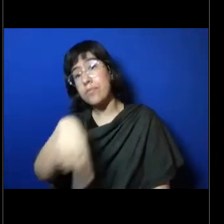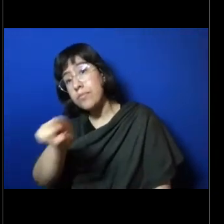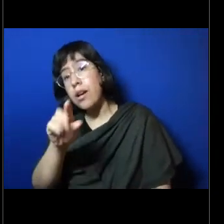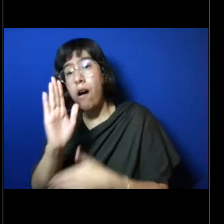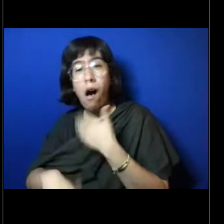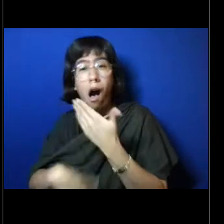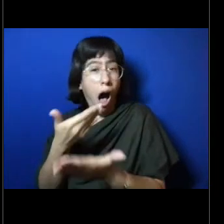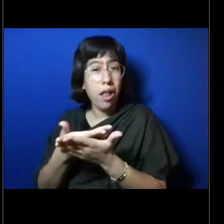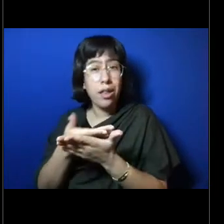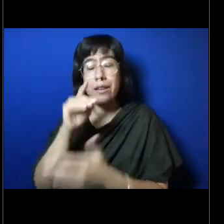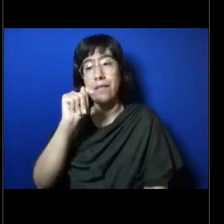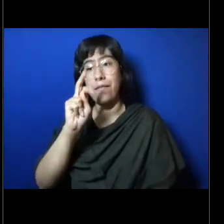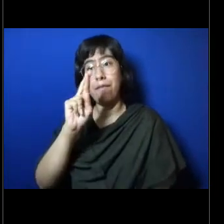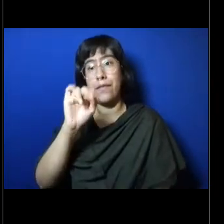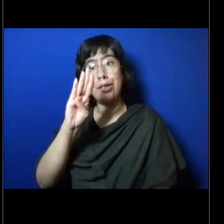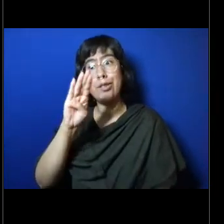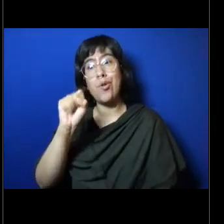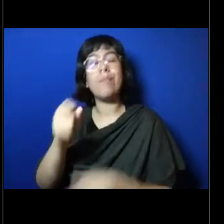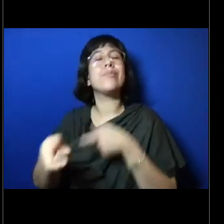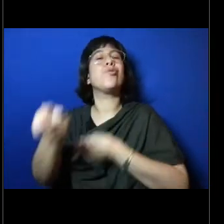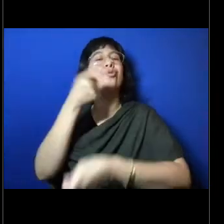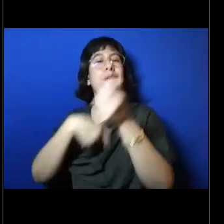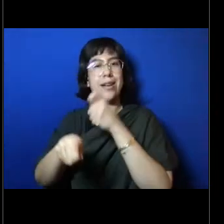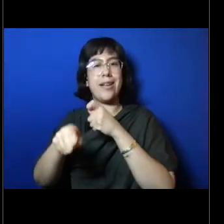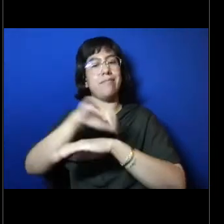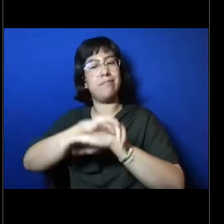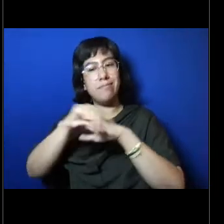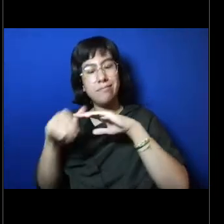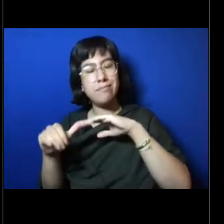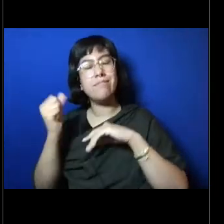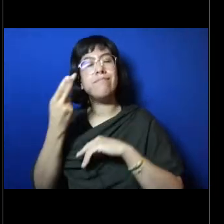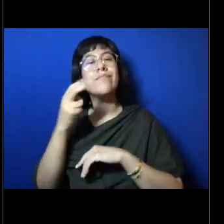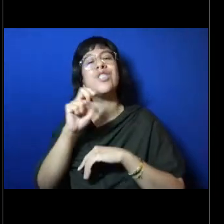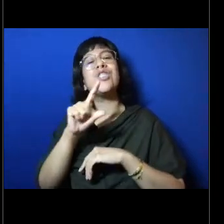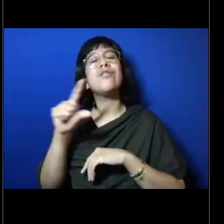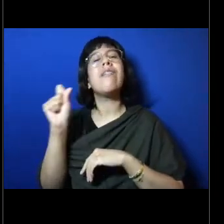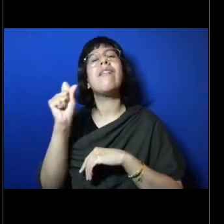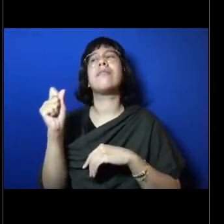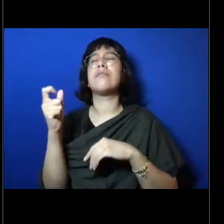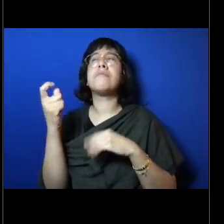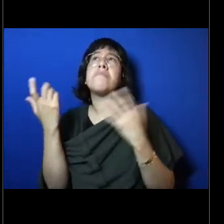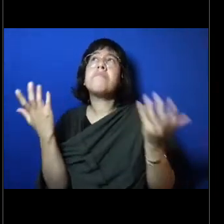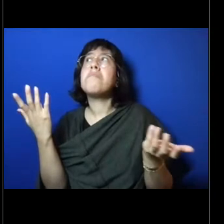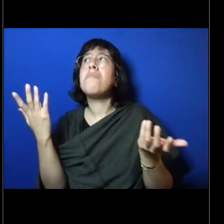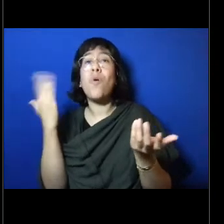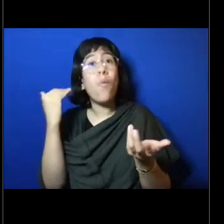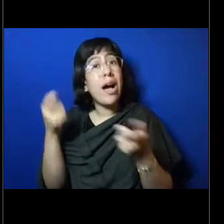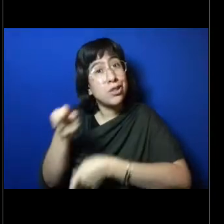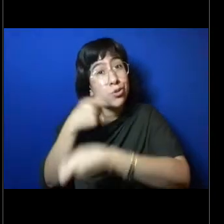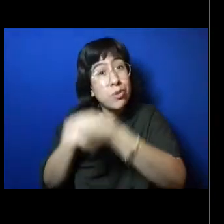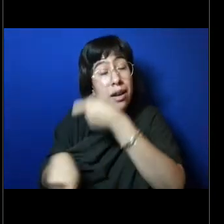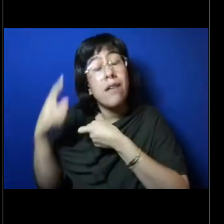traded abalone shells for a variety of purposes. They used them for ceremonial objects in ceremonies,